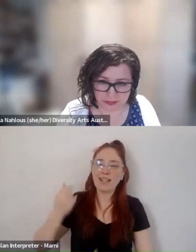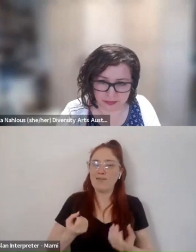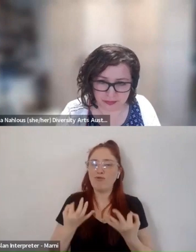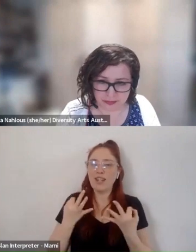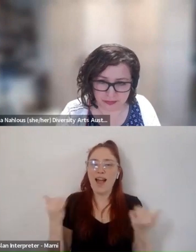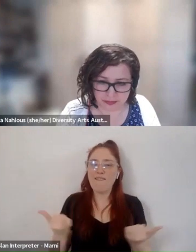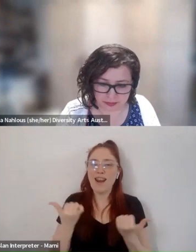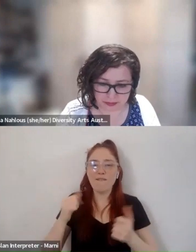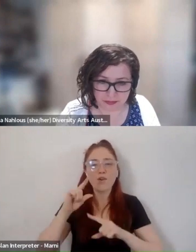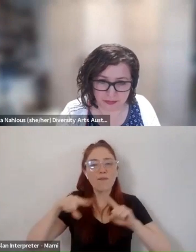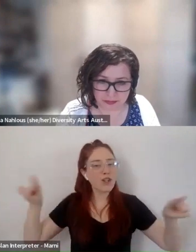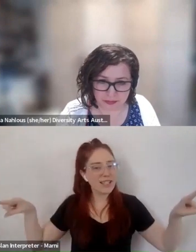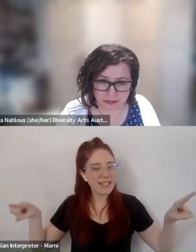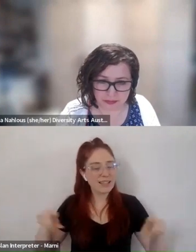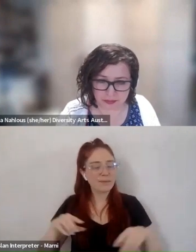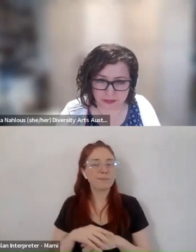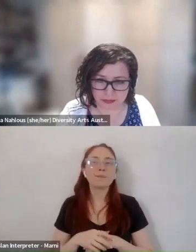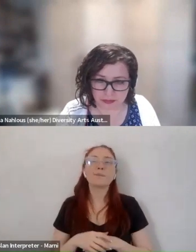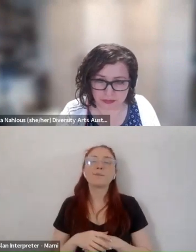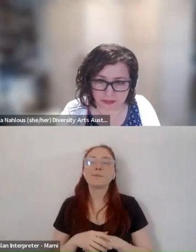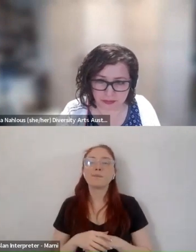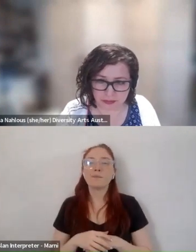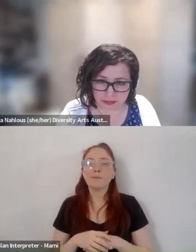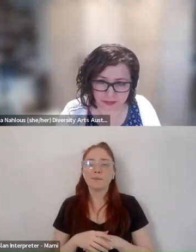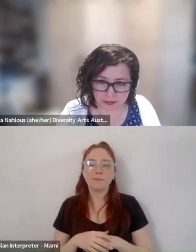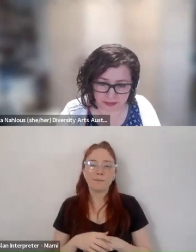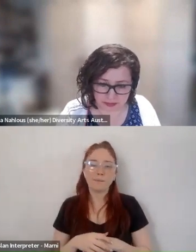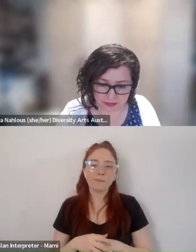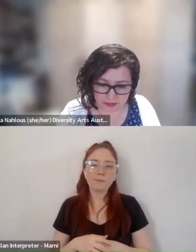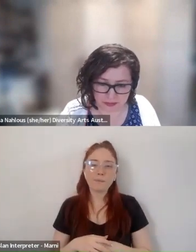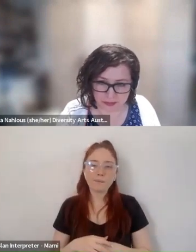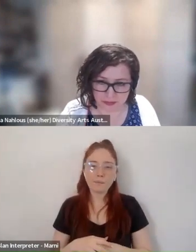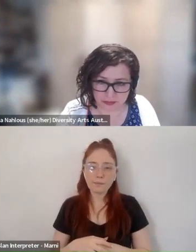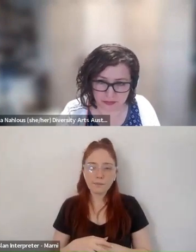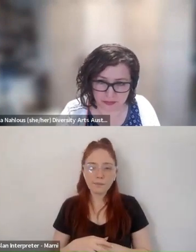so their target, they, the thing that I know most about is that